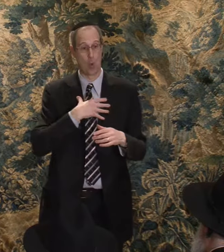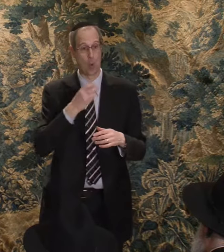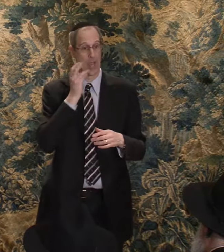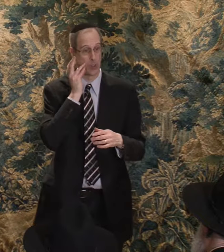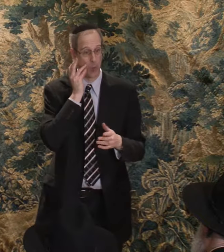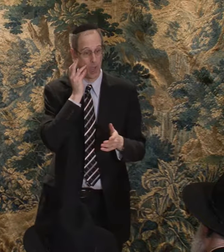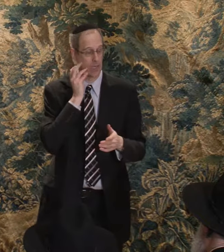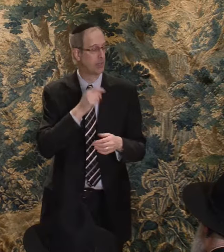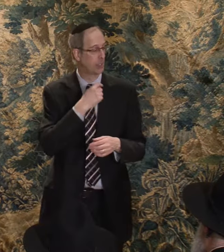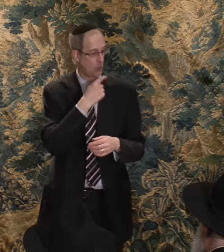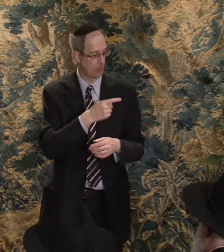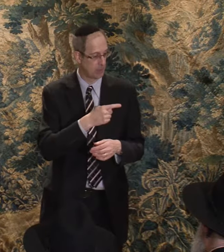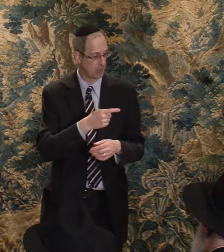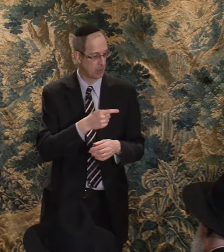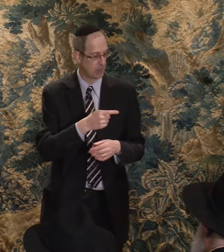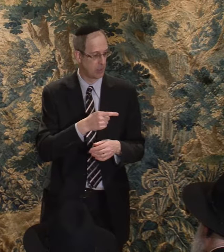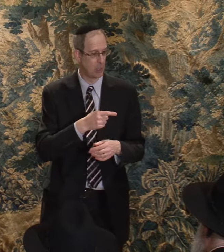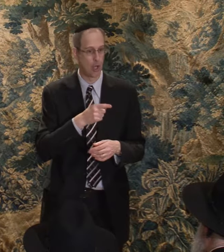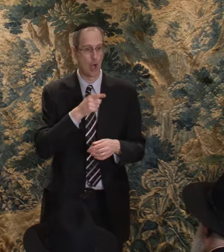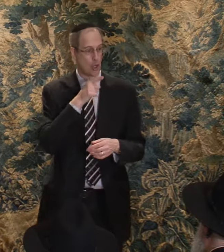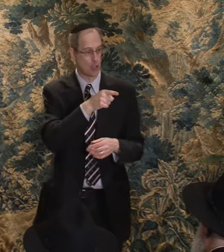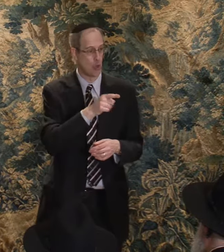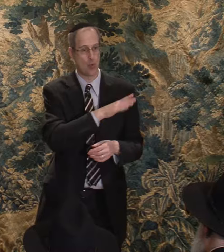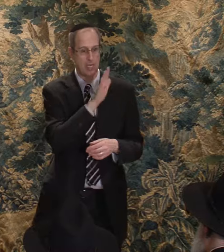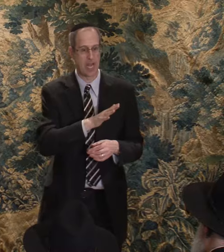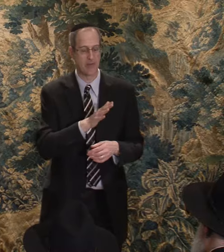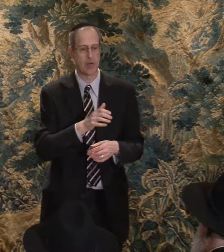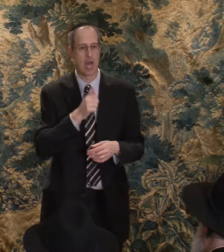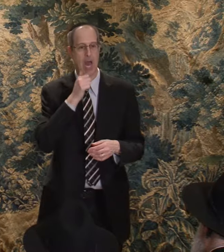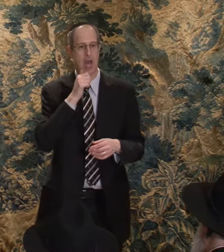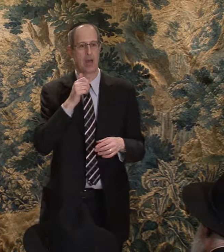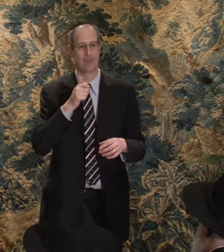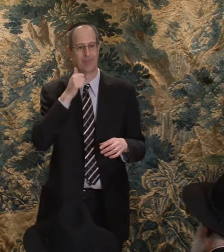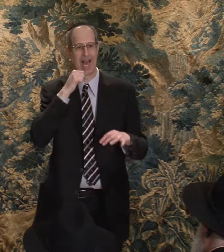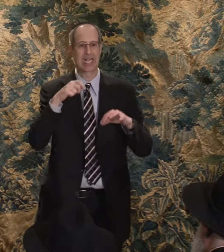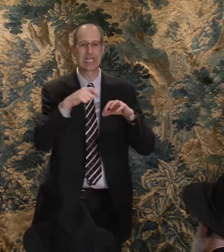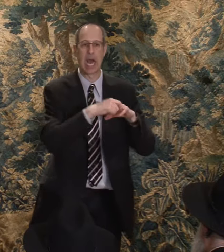to that bar you will never a kala before you don't know what a caller worries